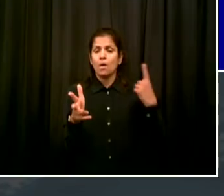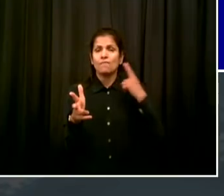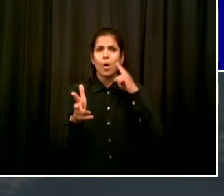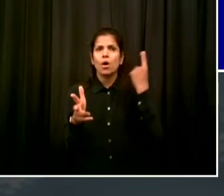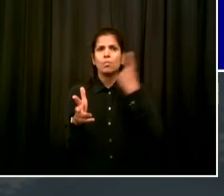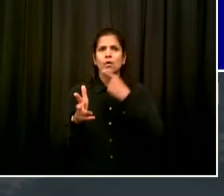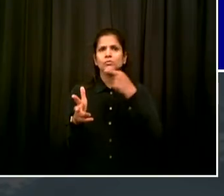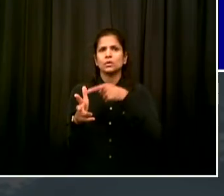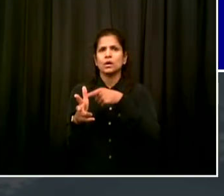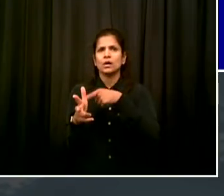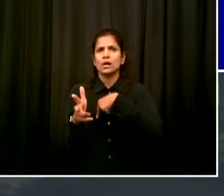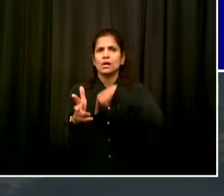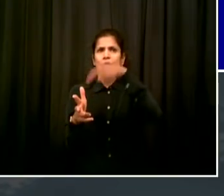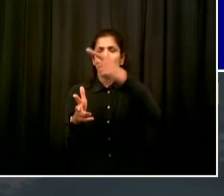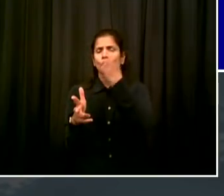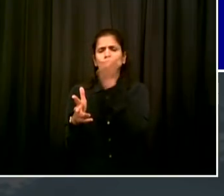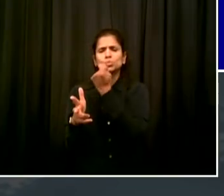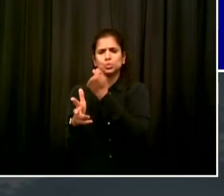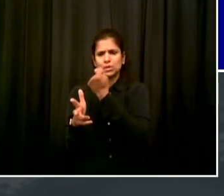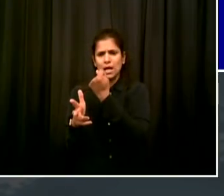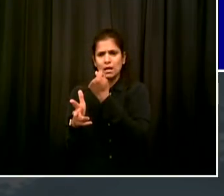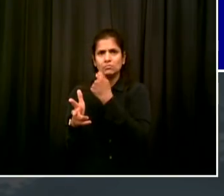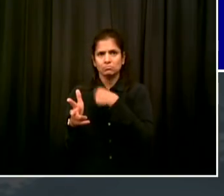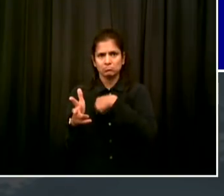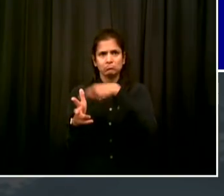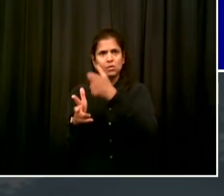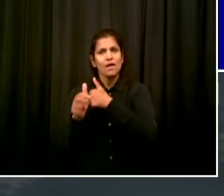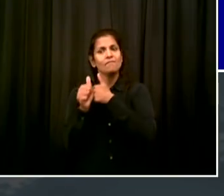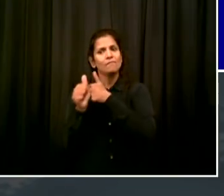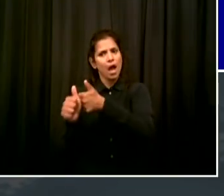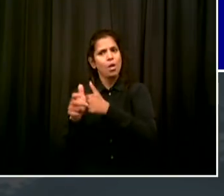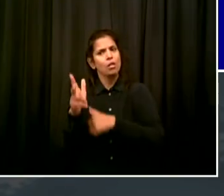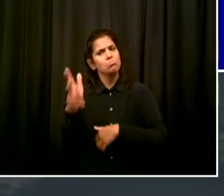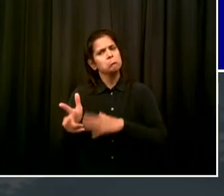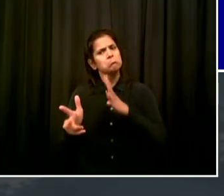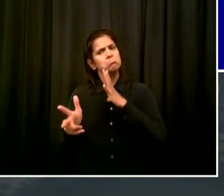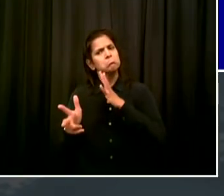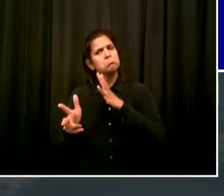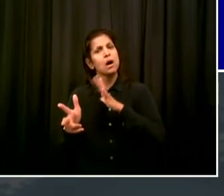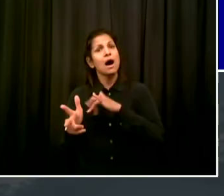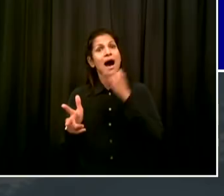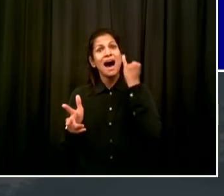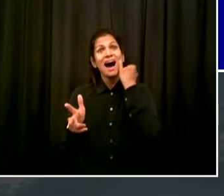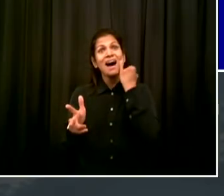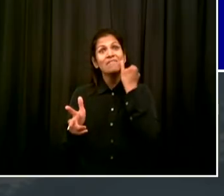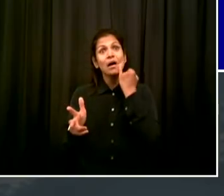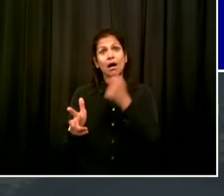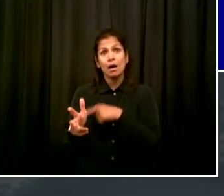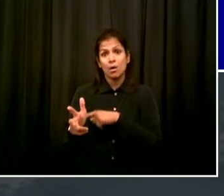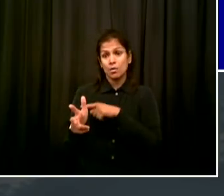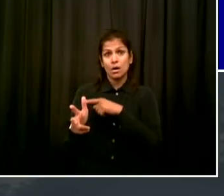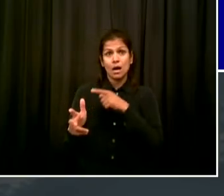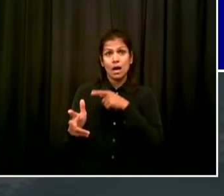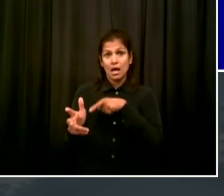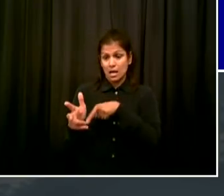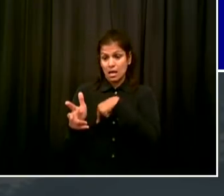TYPICALLY JUST MOVE YOUR CAR ONCE A WEEK ON YOUR SIDE OF THE STREET THEN JUST DO AS YOU NORMALLY WOULD DO . IF YOU REA NOE F OTHOSE STREETS WITH